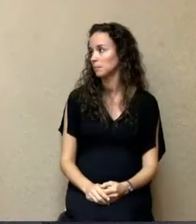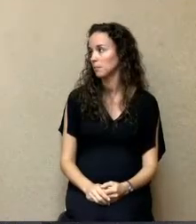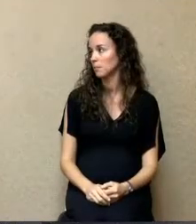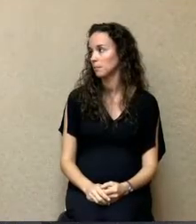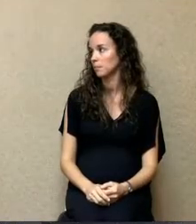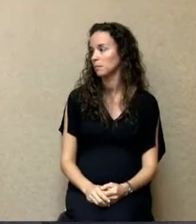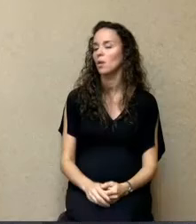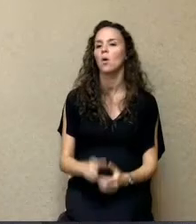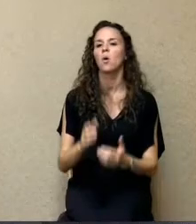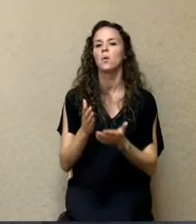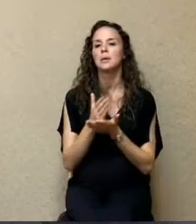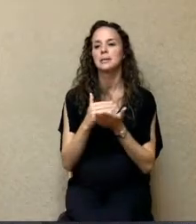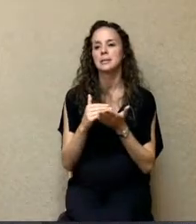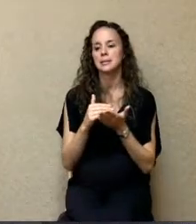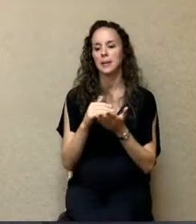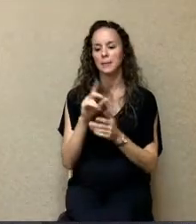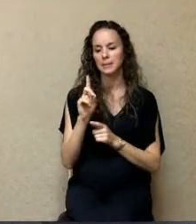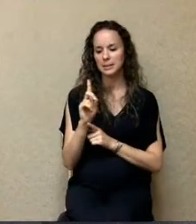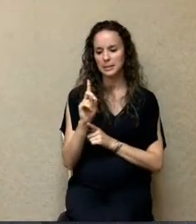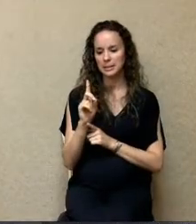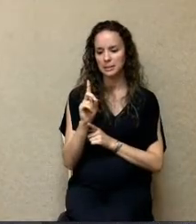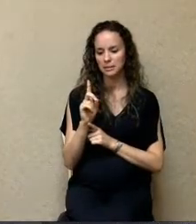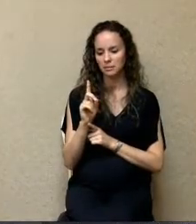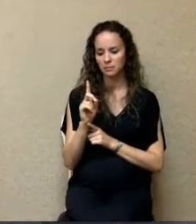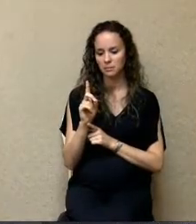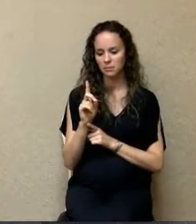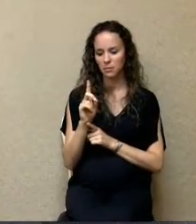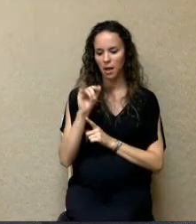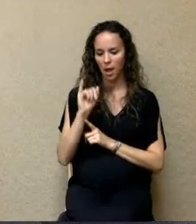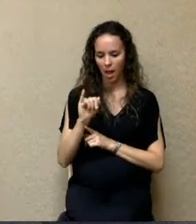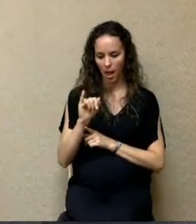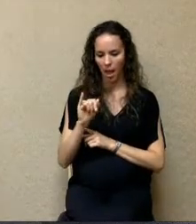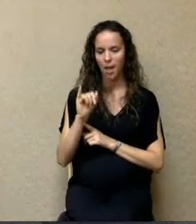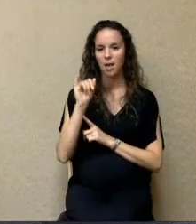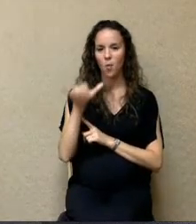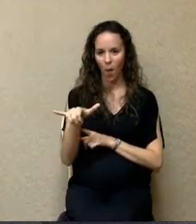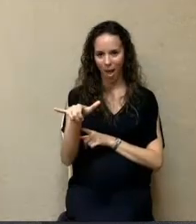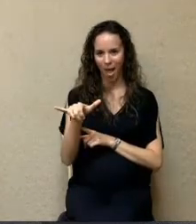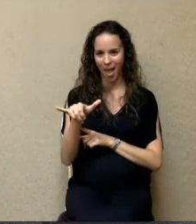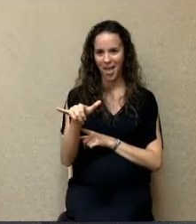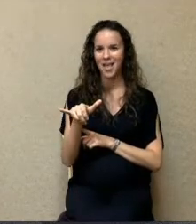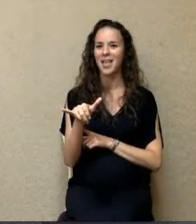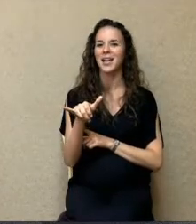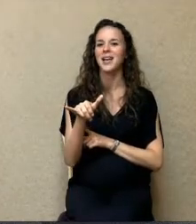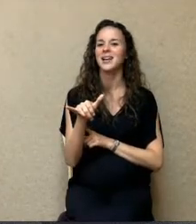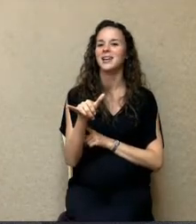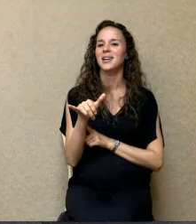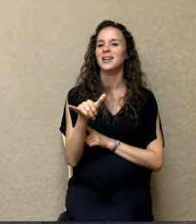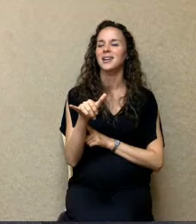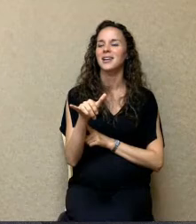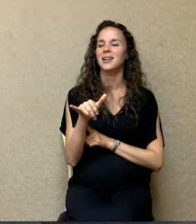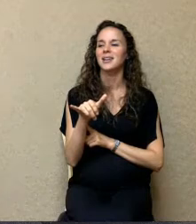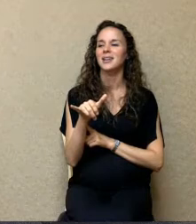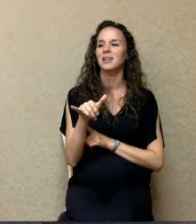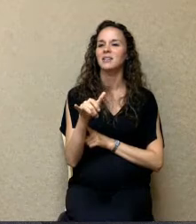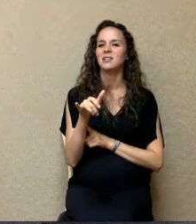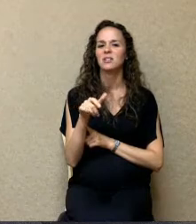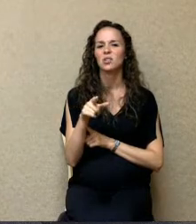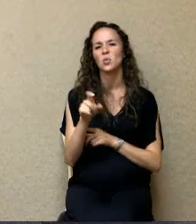sorry, there is some DIY things you can find on how